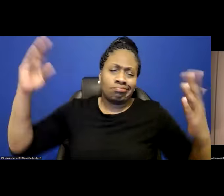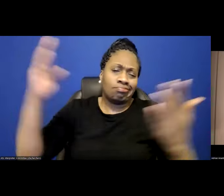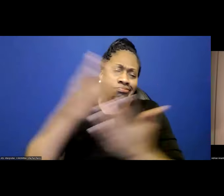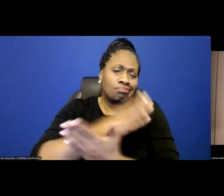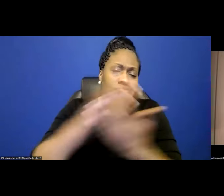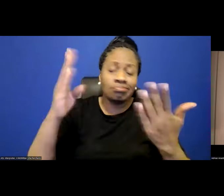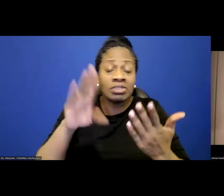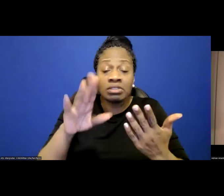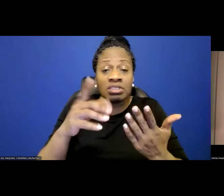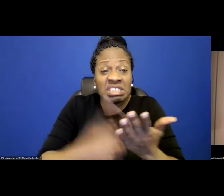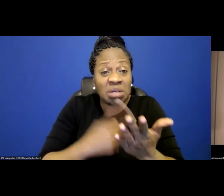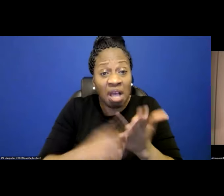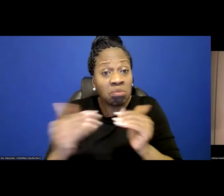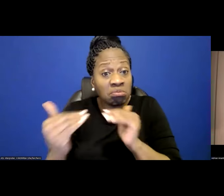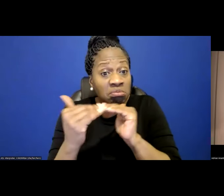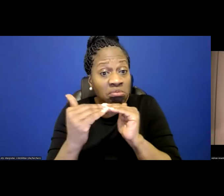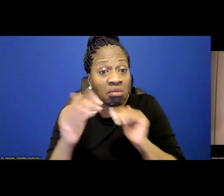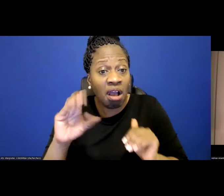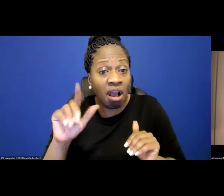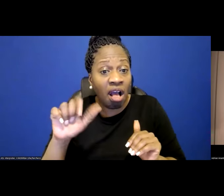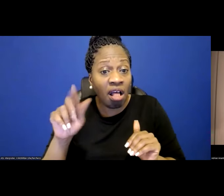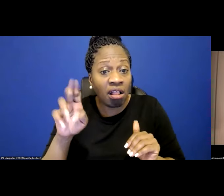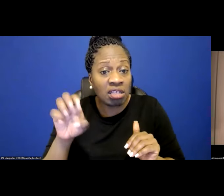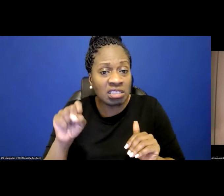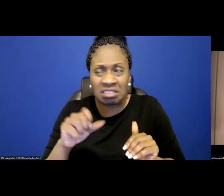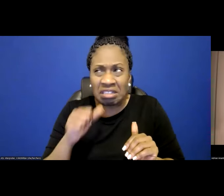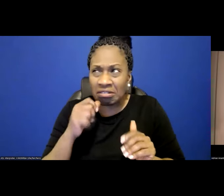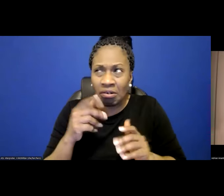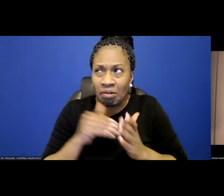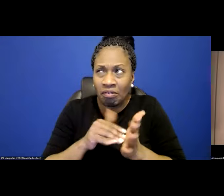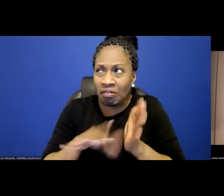and sometimes colleagues. But I don't often find that, like, the colleagues that I work with,